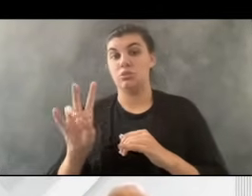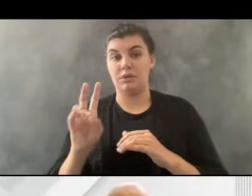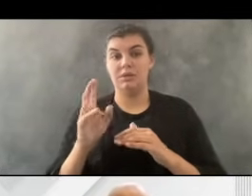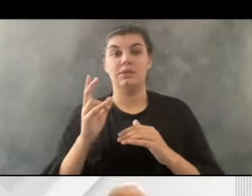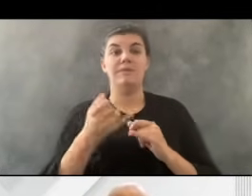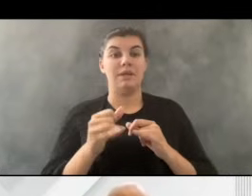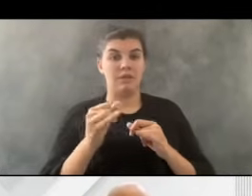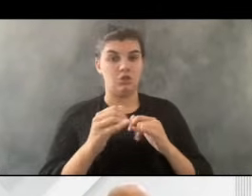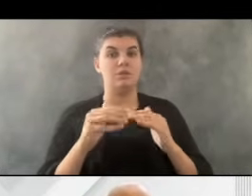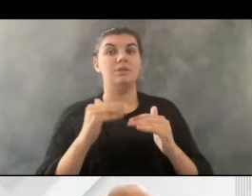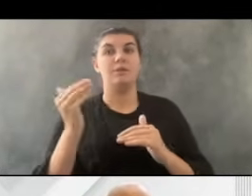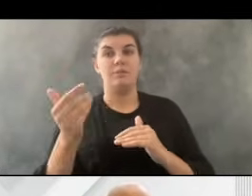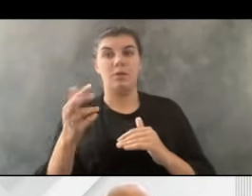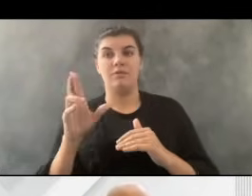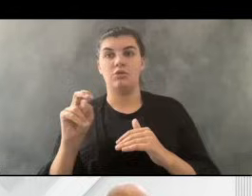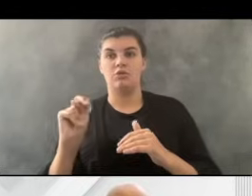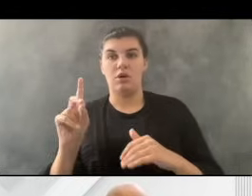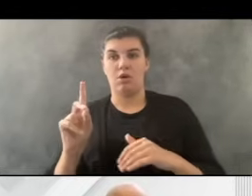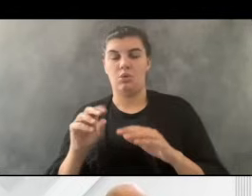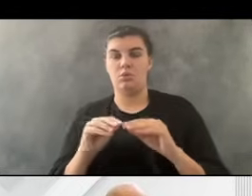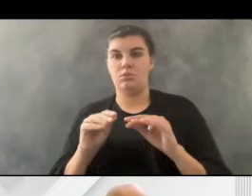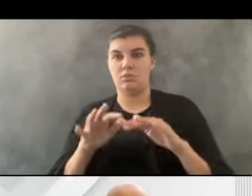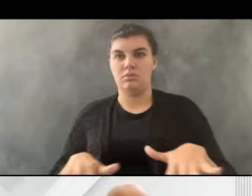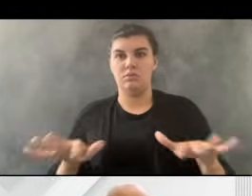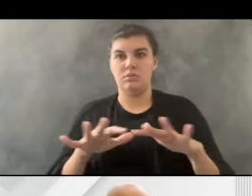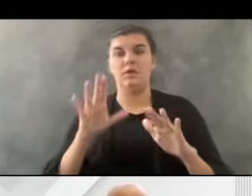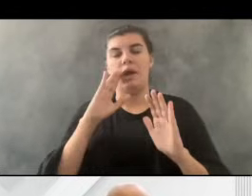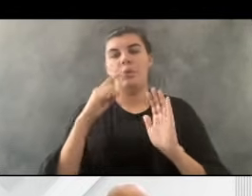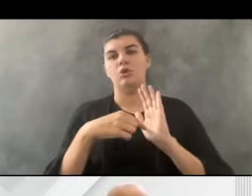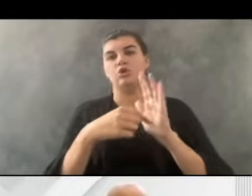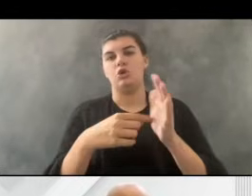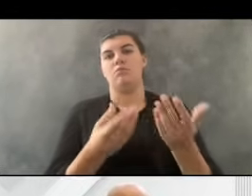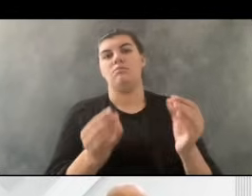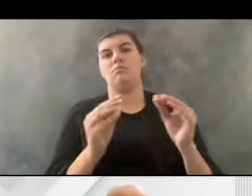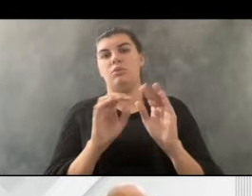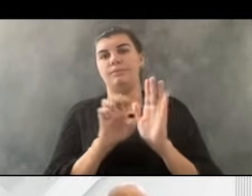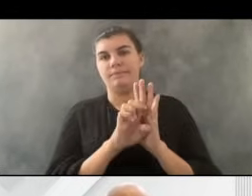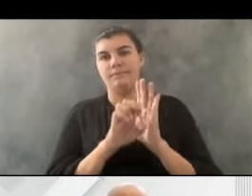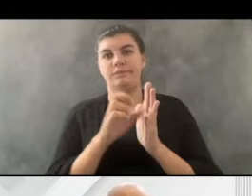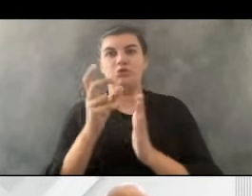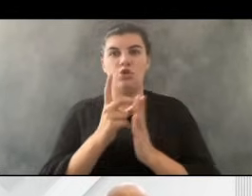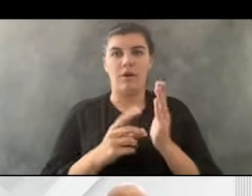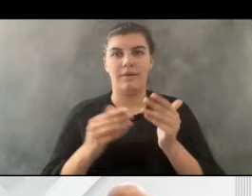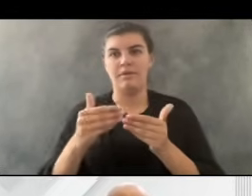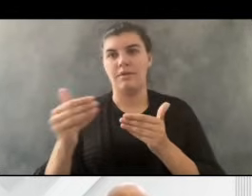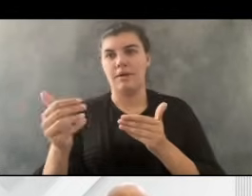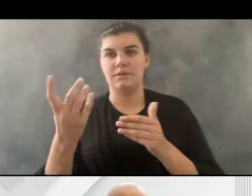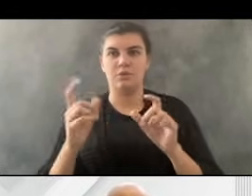the ground surface. I will show you some additional drawings in the next couple slides. I will explain